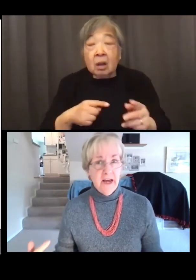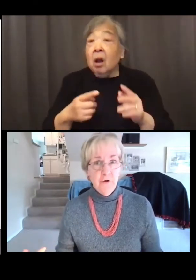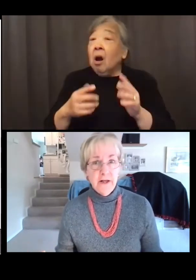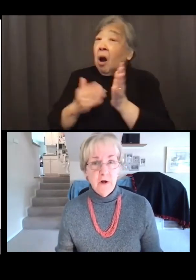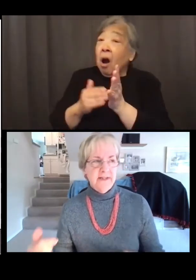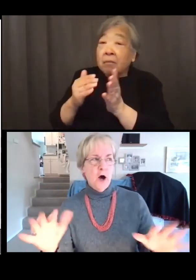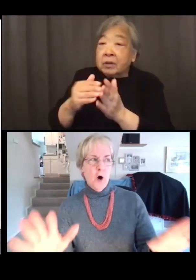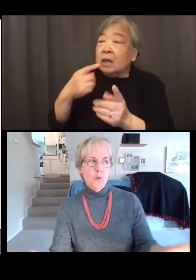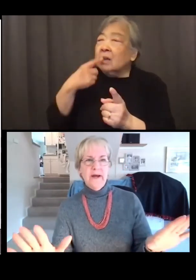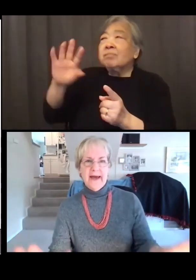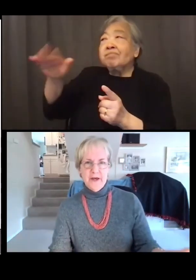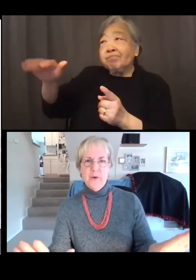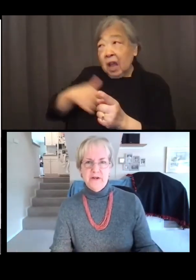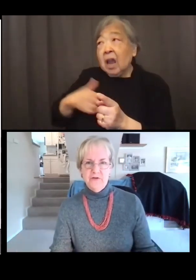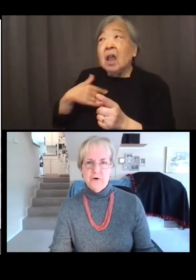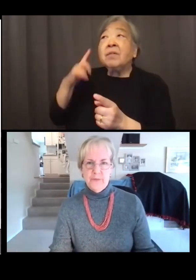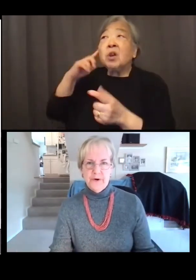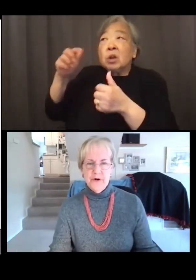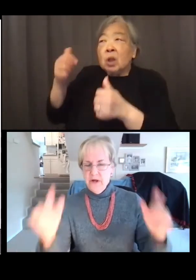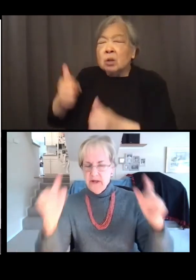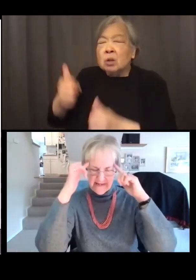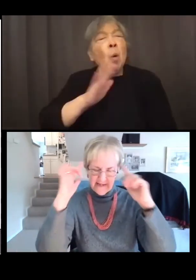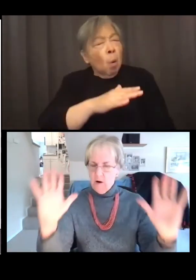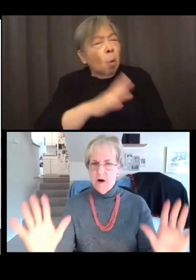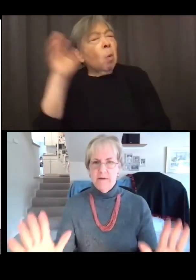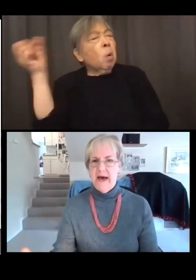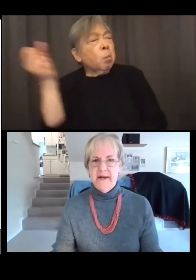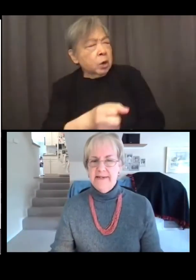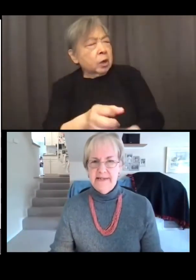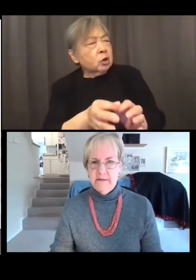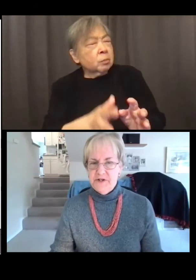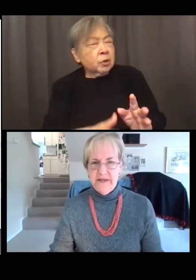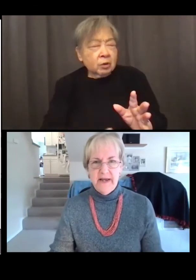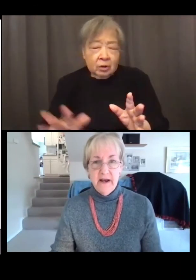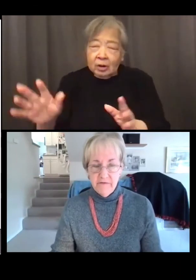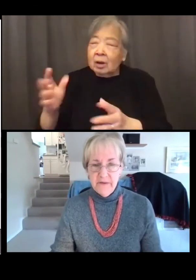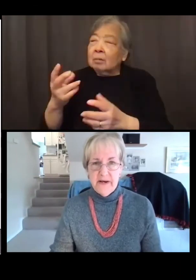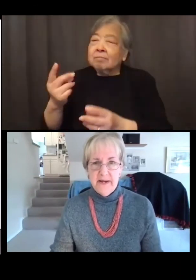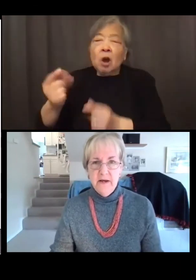hearing loss oh, we will get you an interpreter that's the automatic assumption that everybody